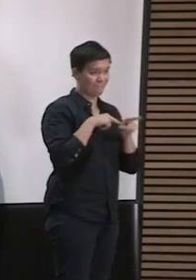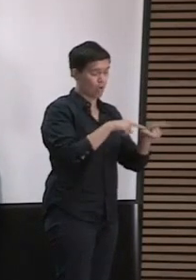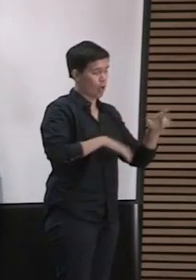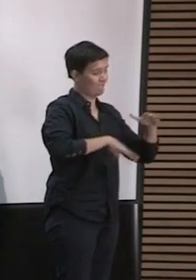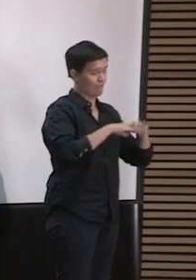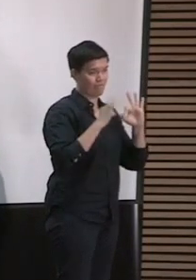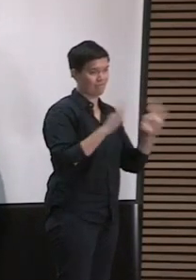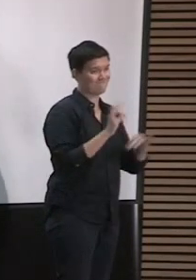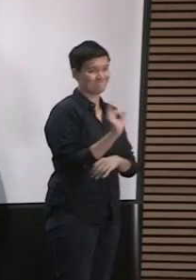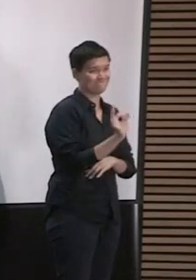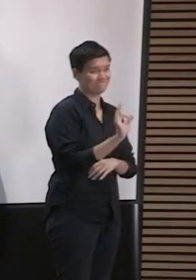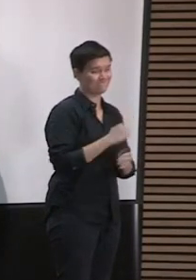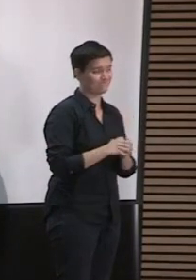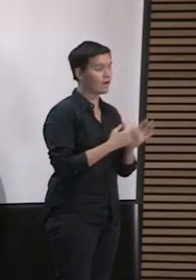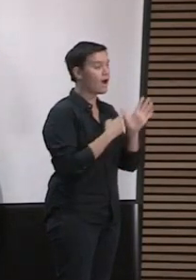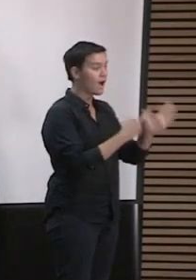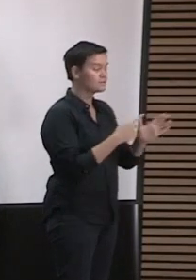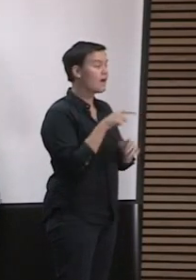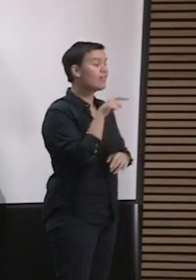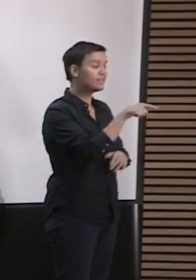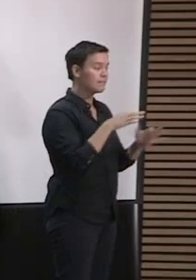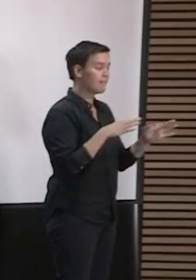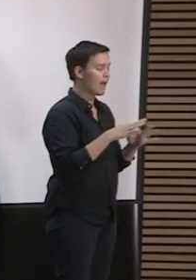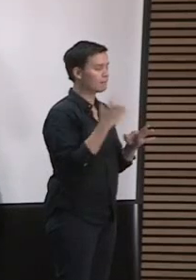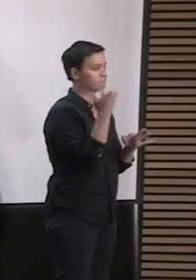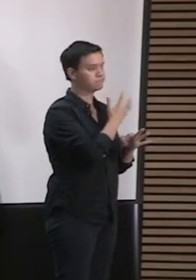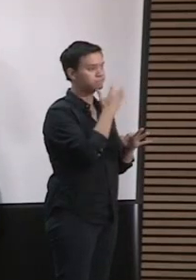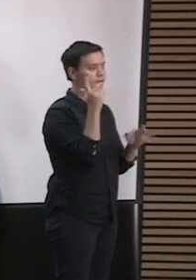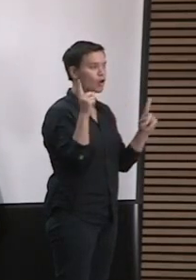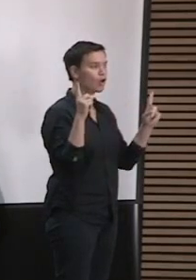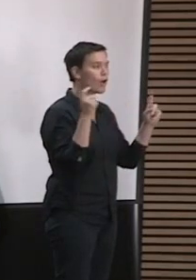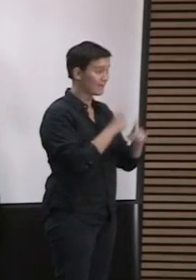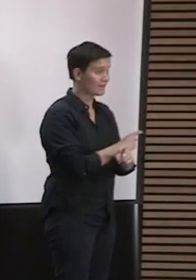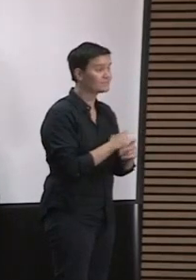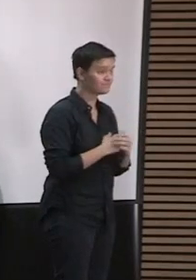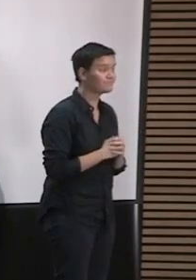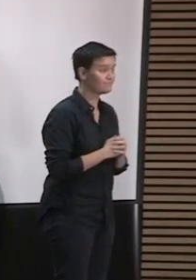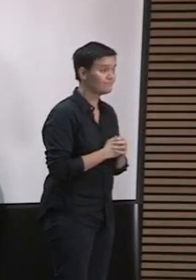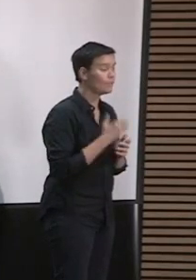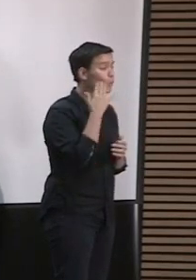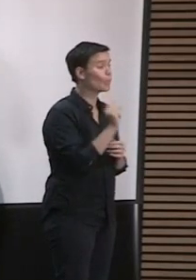That health wasn't properly resourced to an adequate standard?